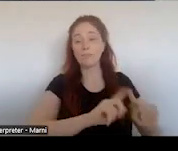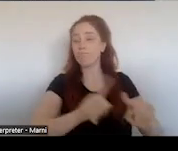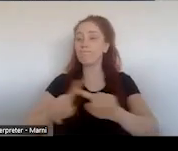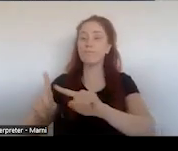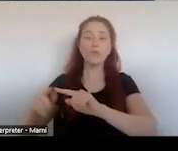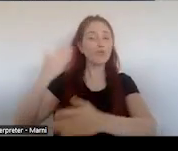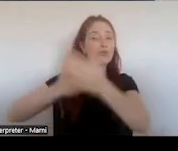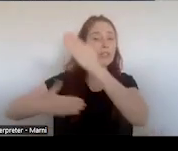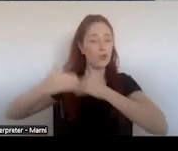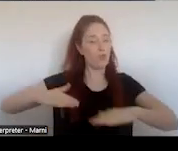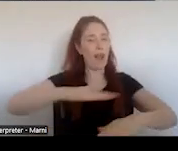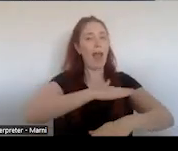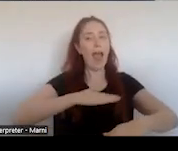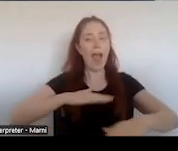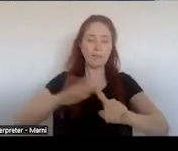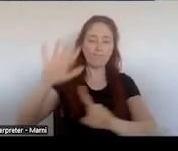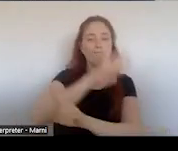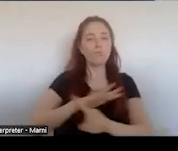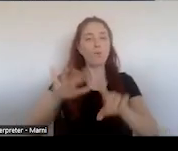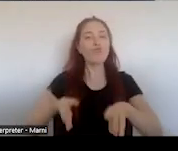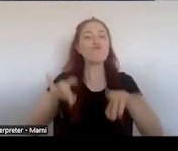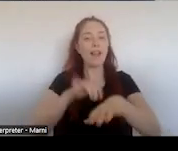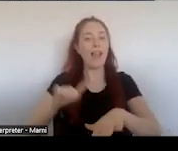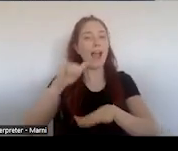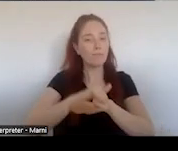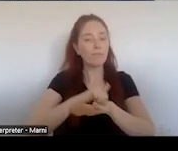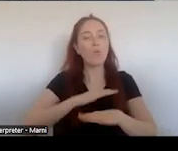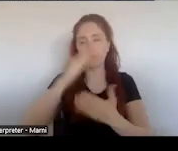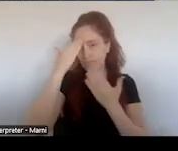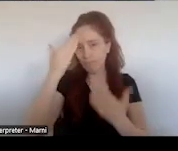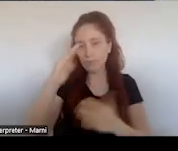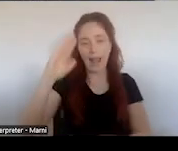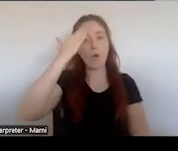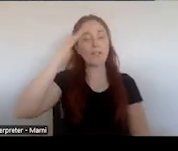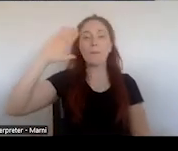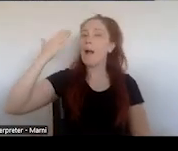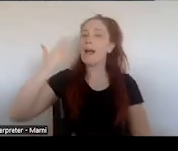of country throughout Australia, and honour their Elders past and present. In particular